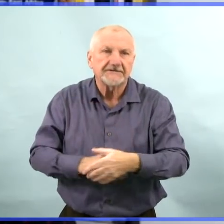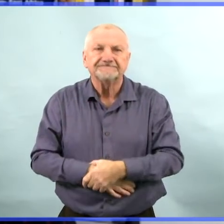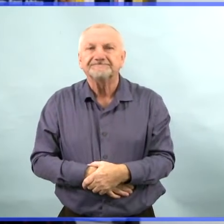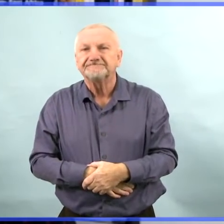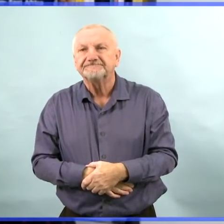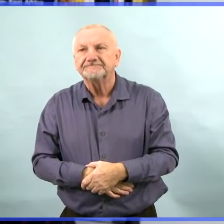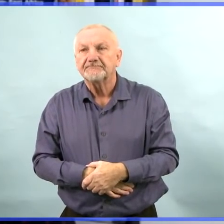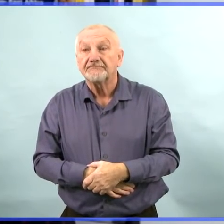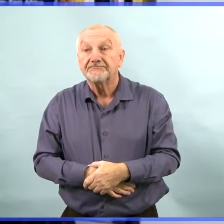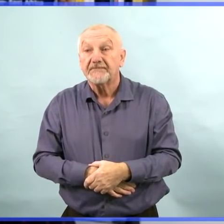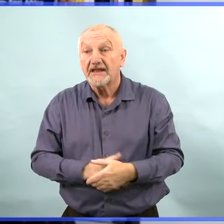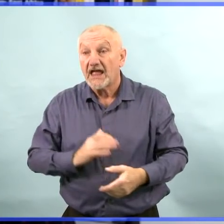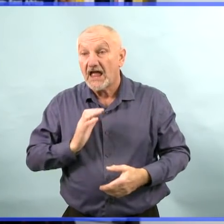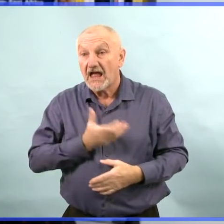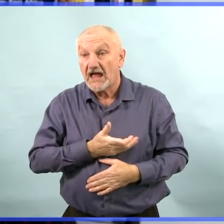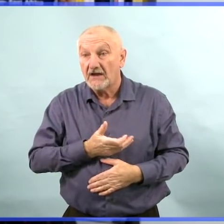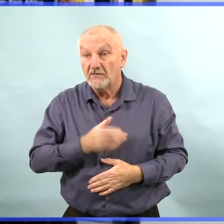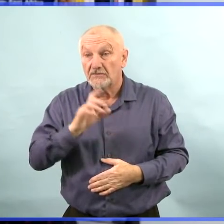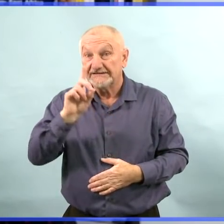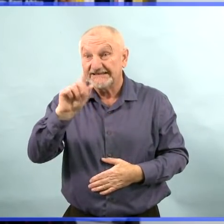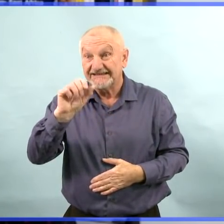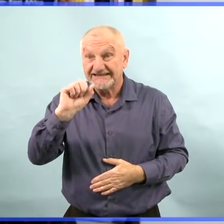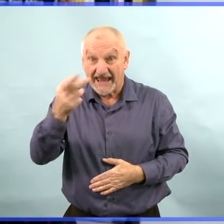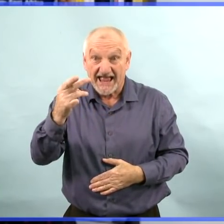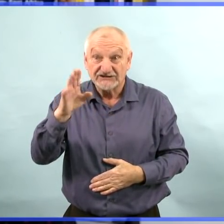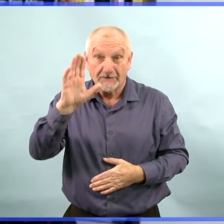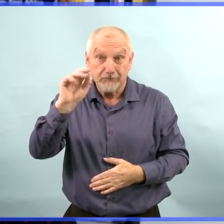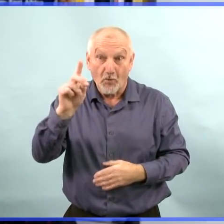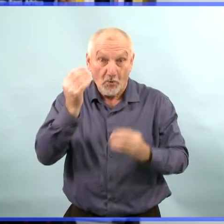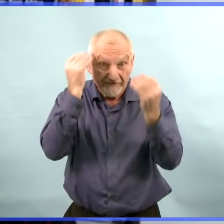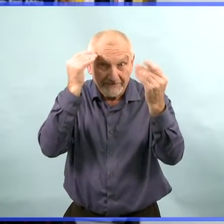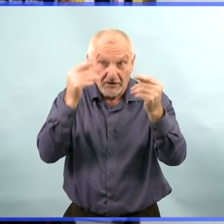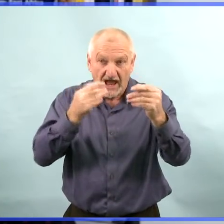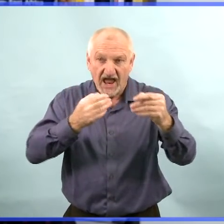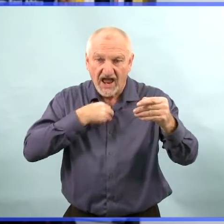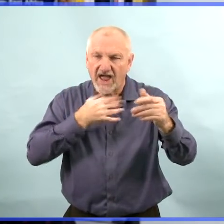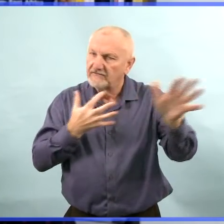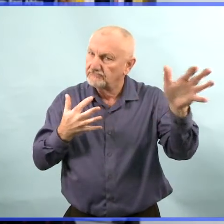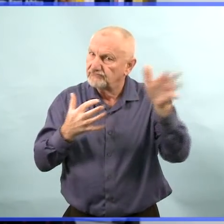manitobans about vaccines including their doses and the 5-11 campaign